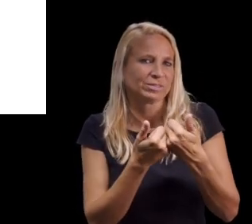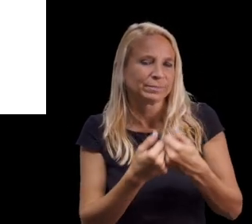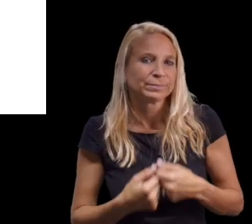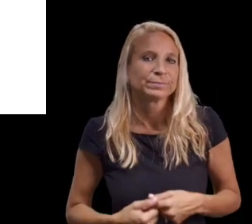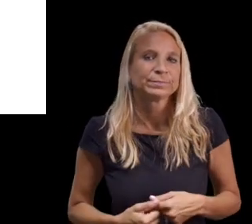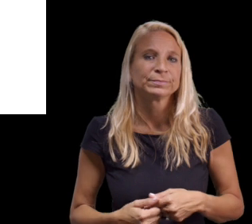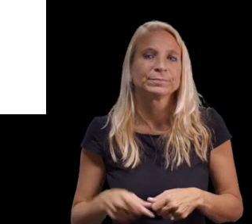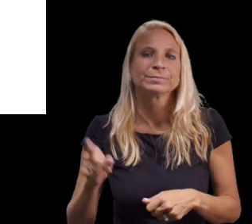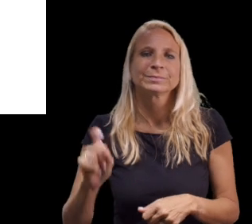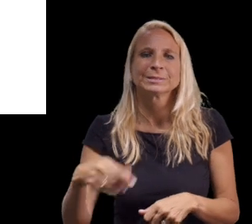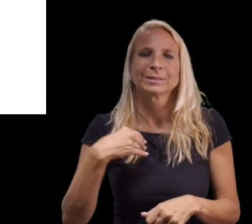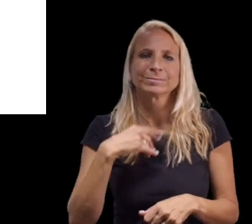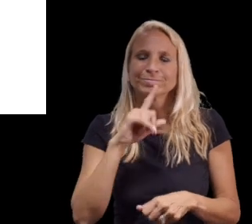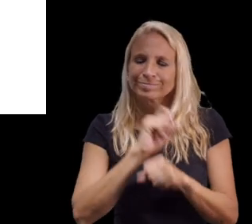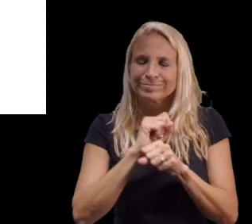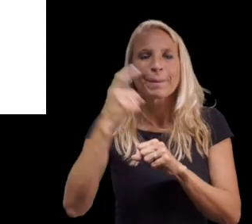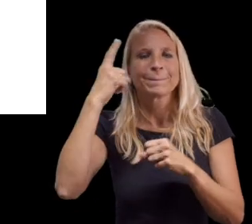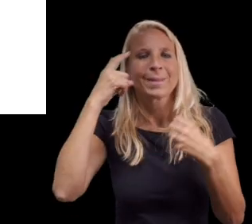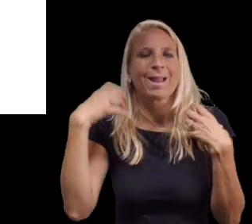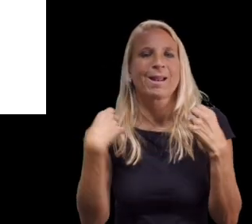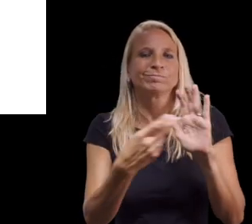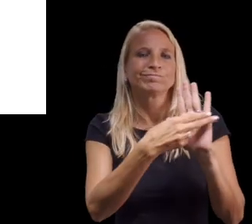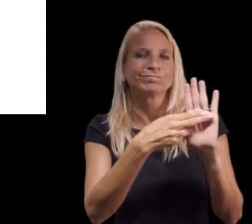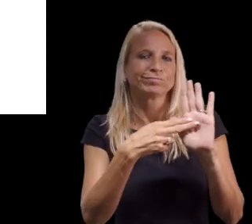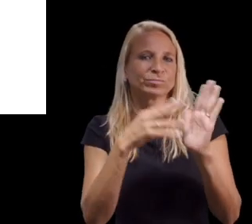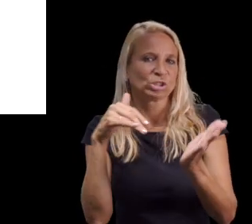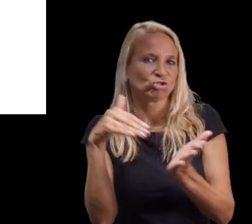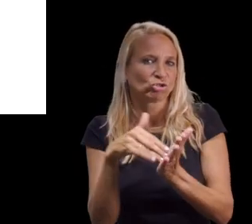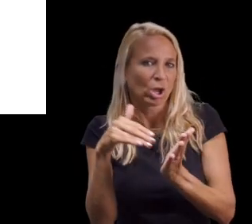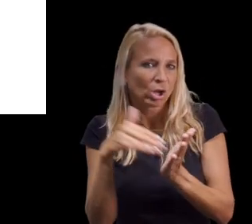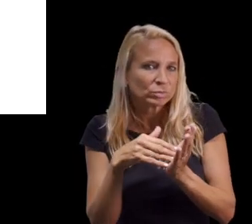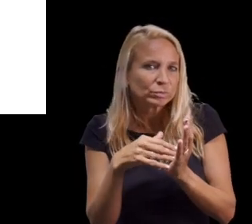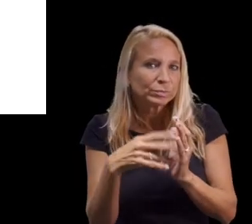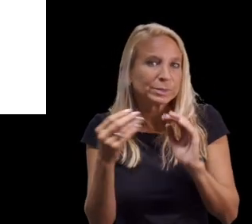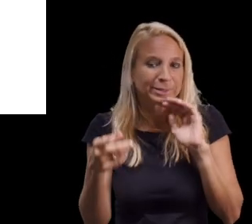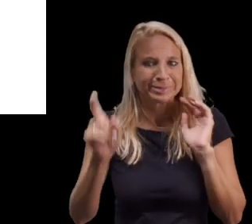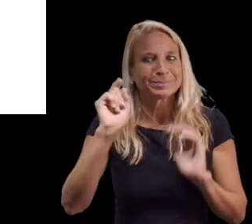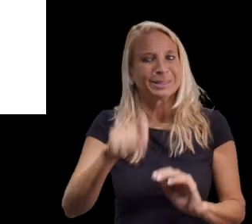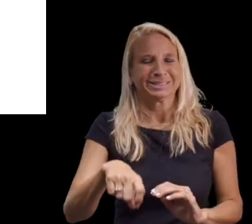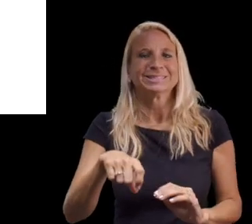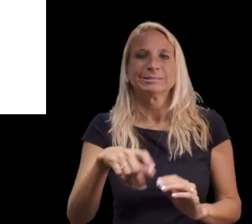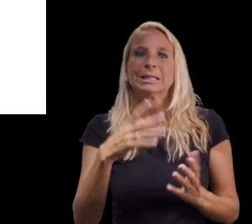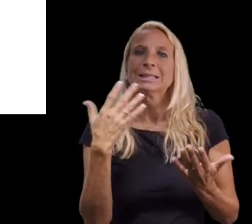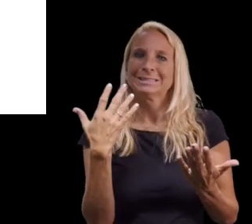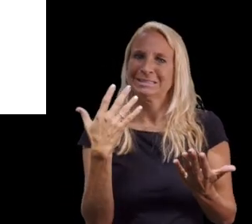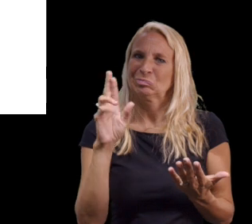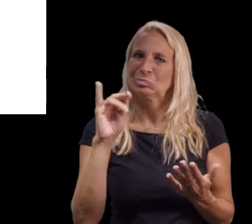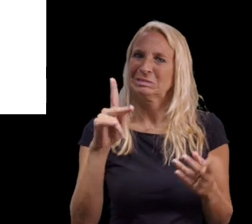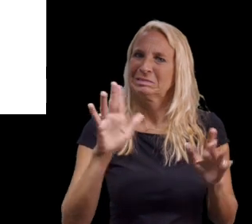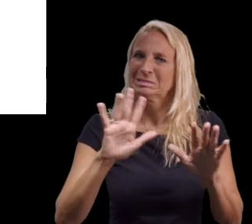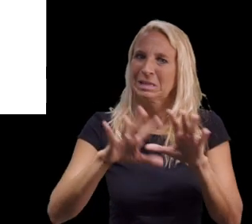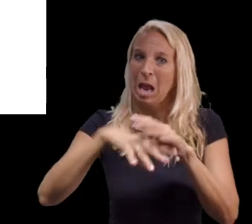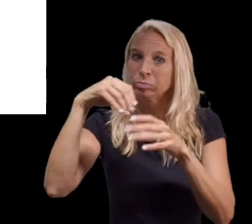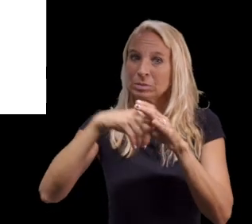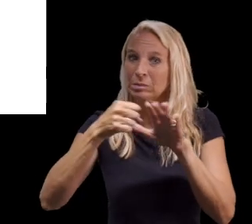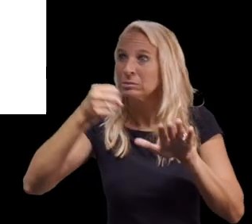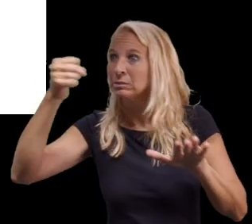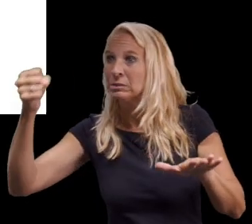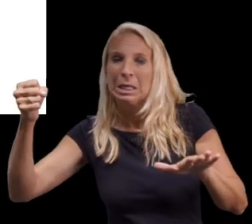They must have a qualifying mental health diagnosis, they must be at risk of being placed outside of their home